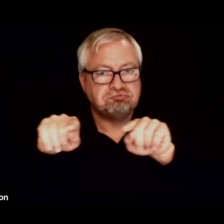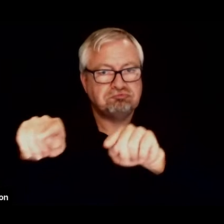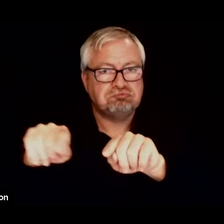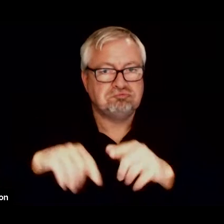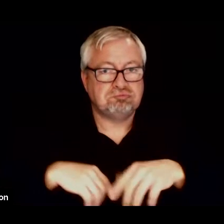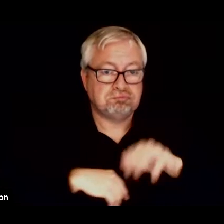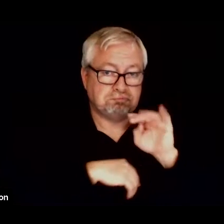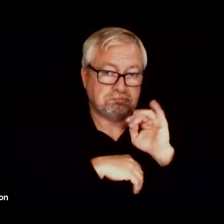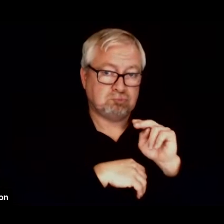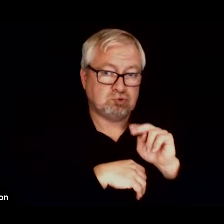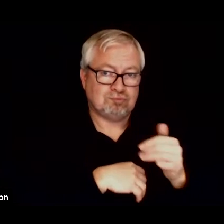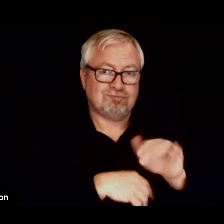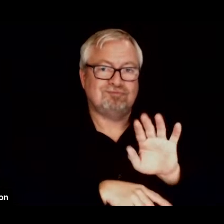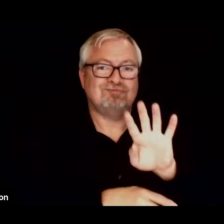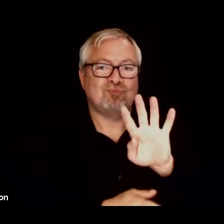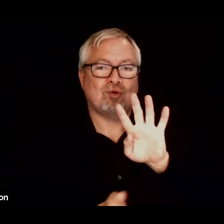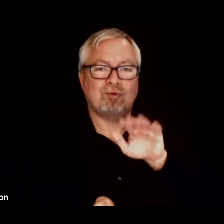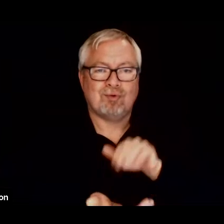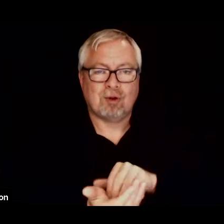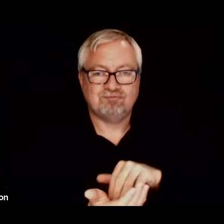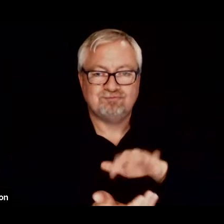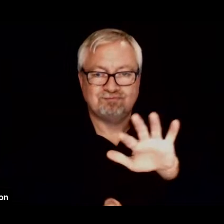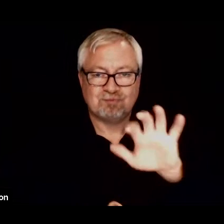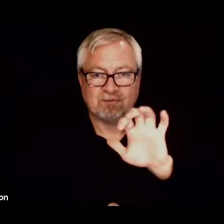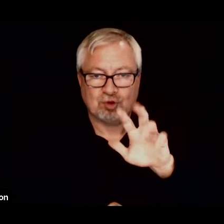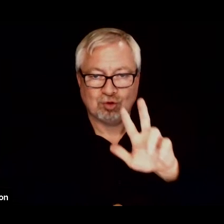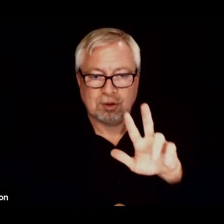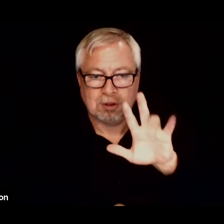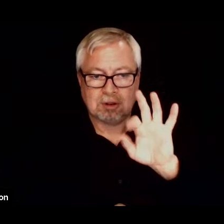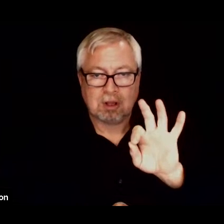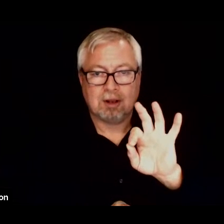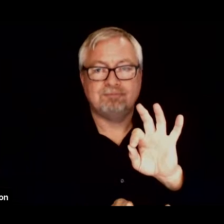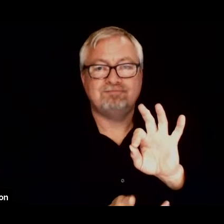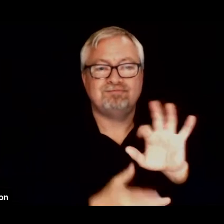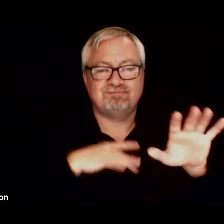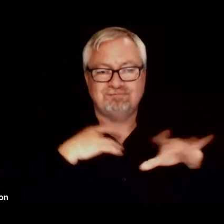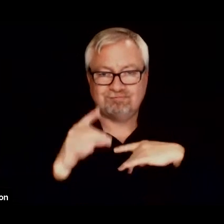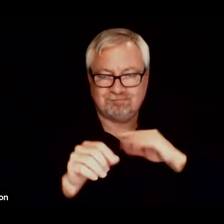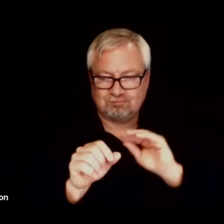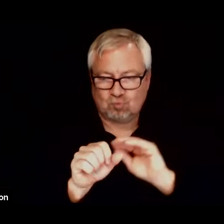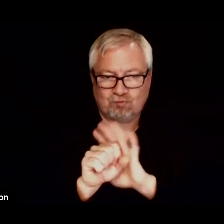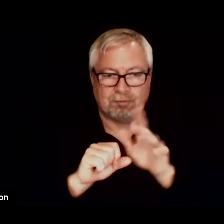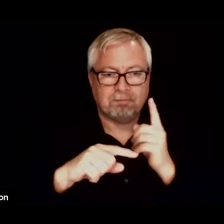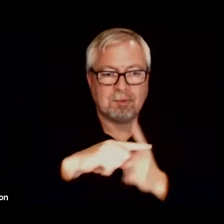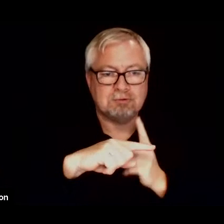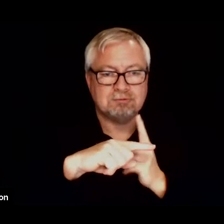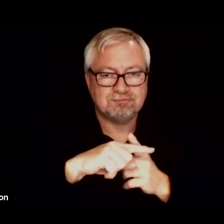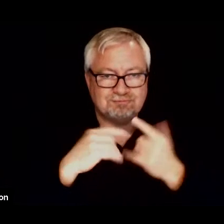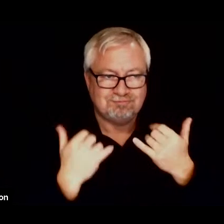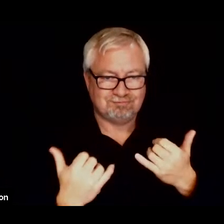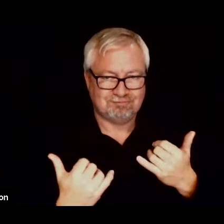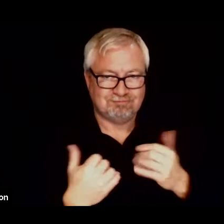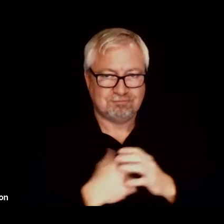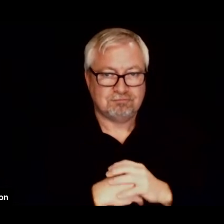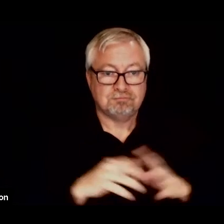4,539 cases that we are reporting today on a total of just under 40,000 tests.